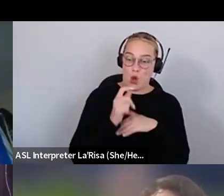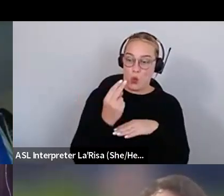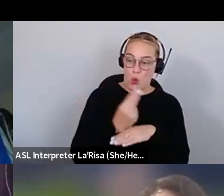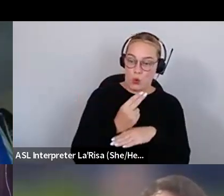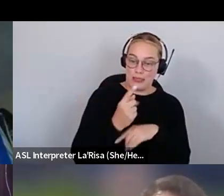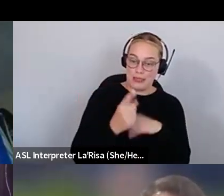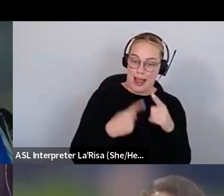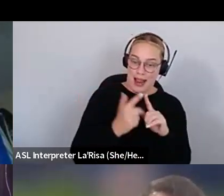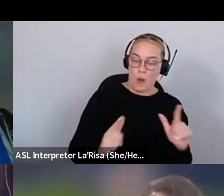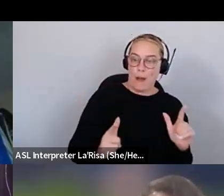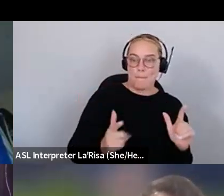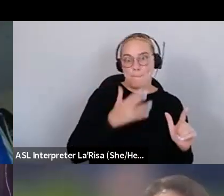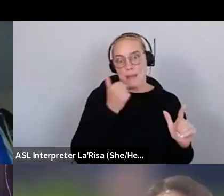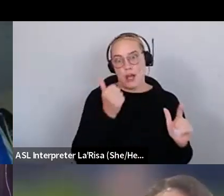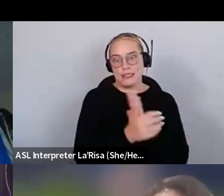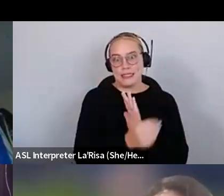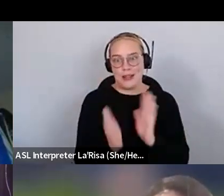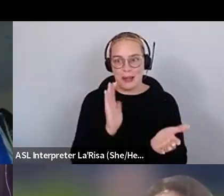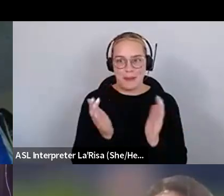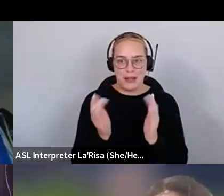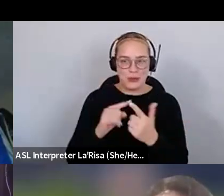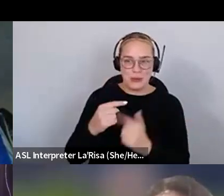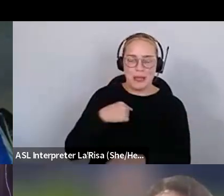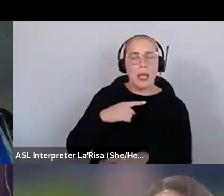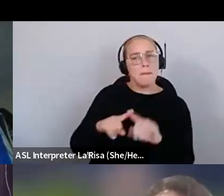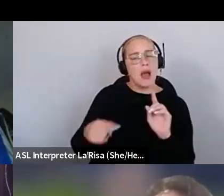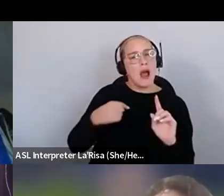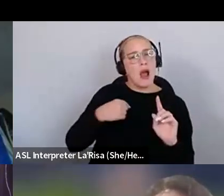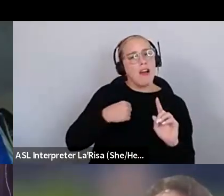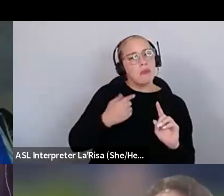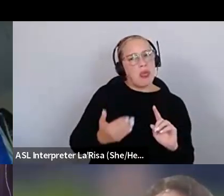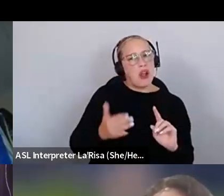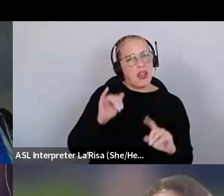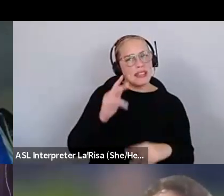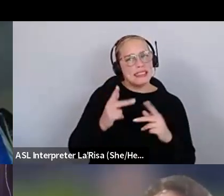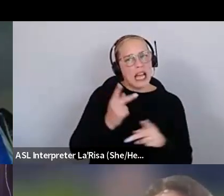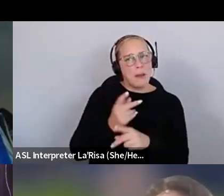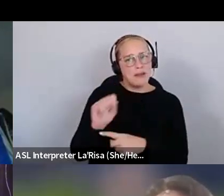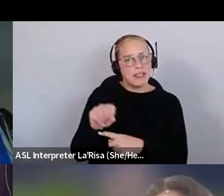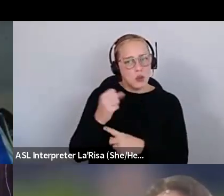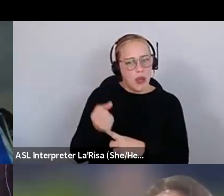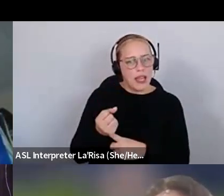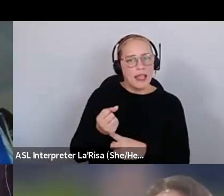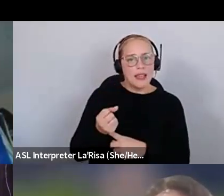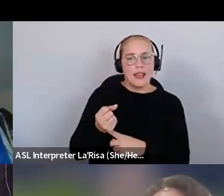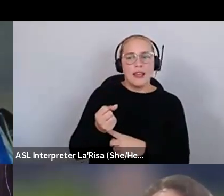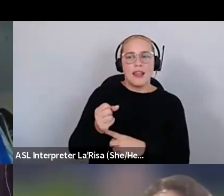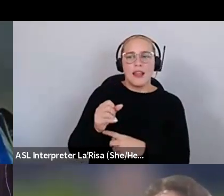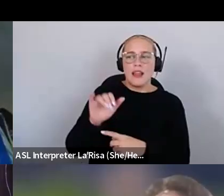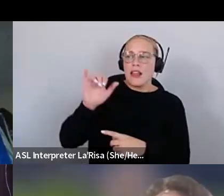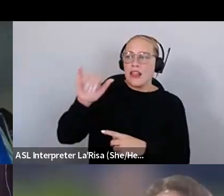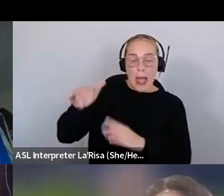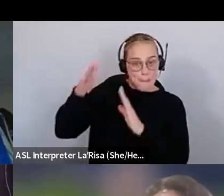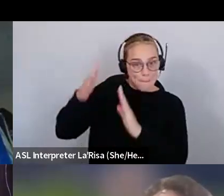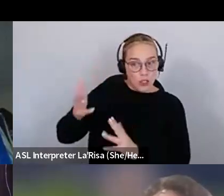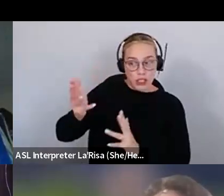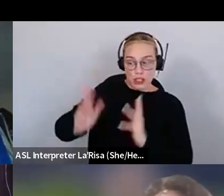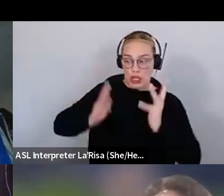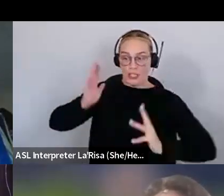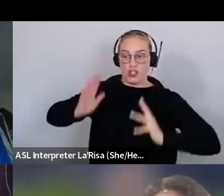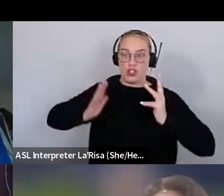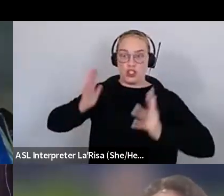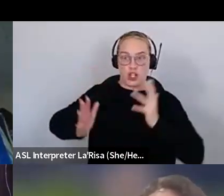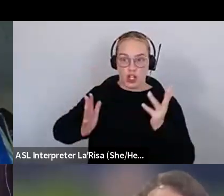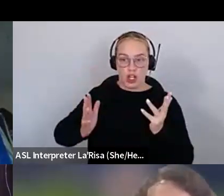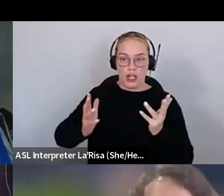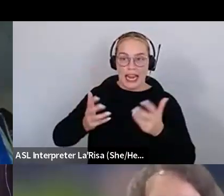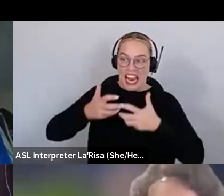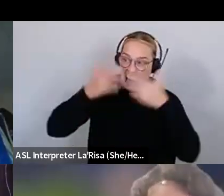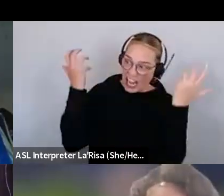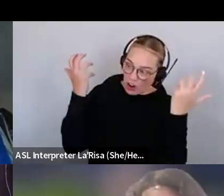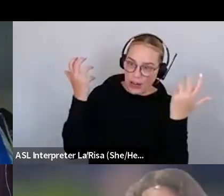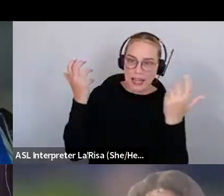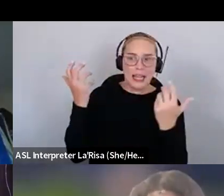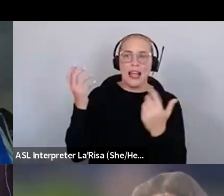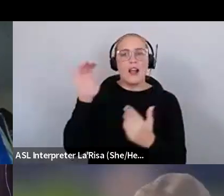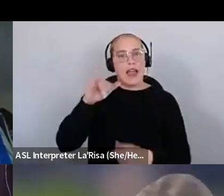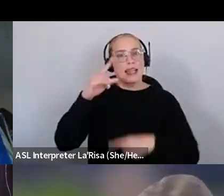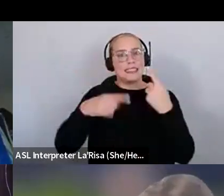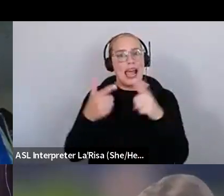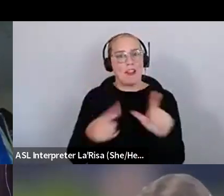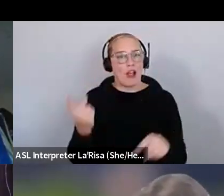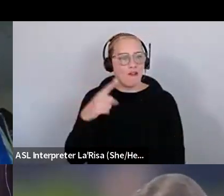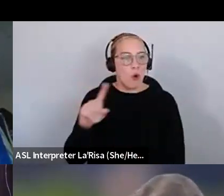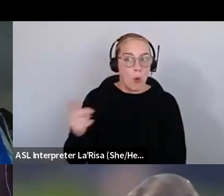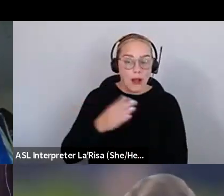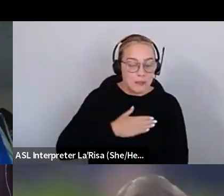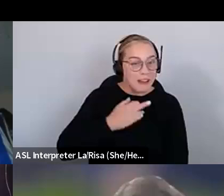issue. Does that help with context a bit? Perfect. My ASL, will